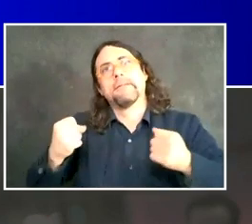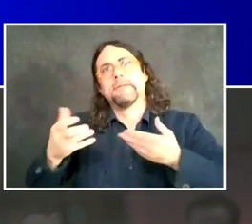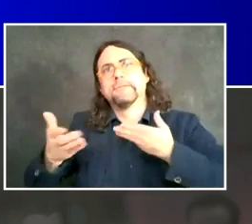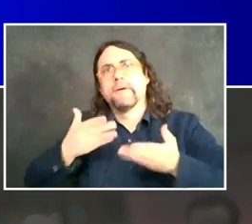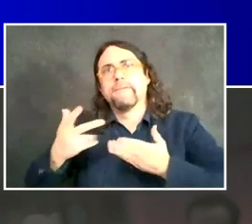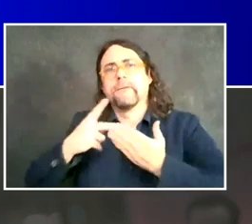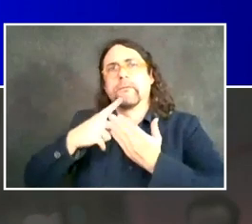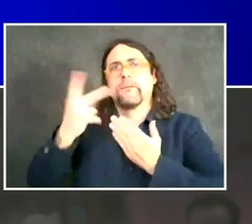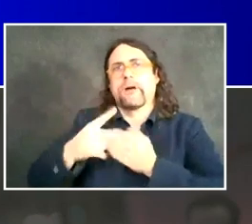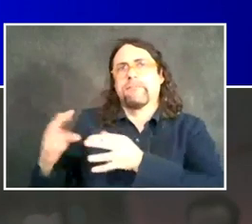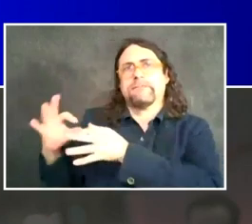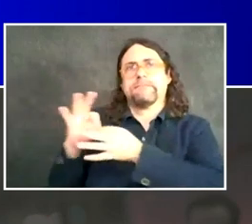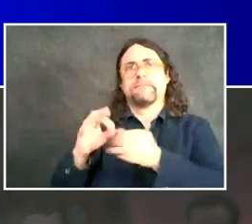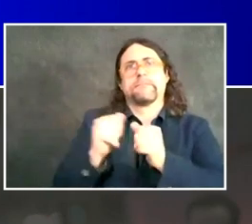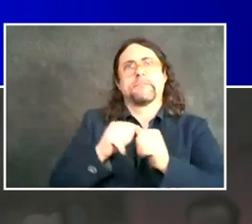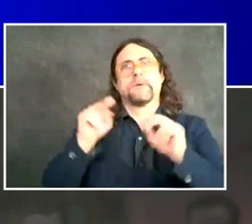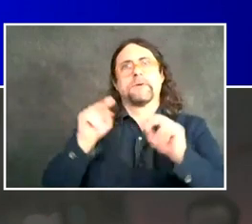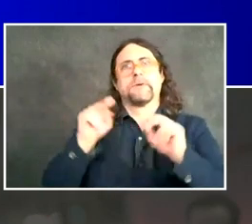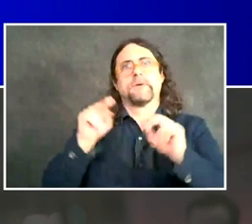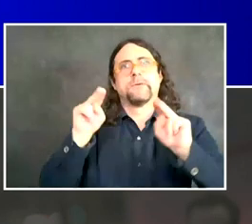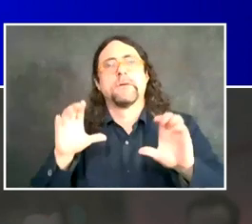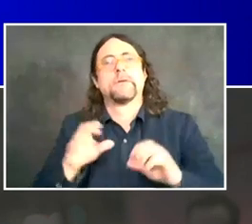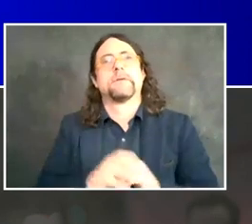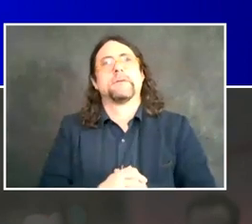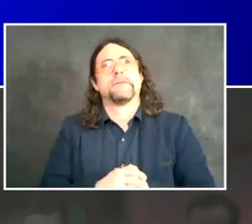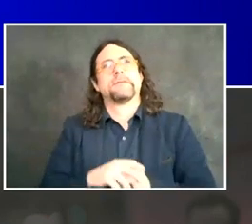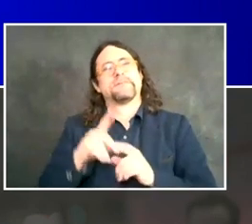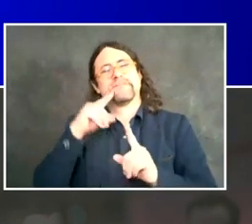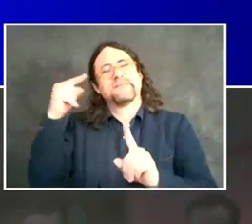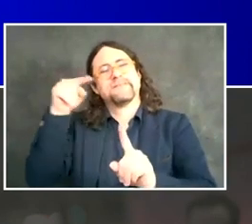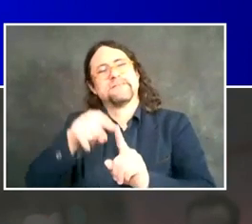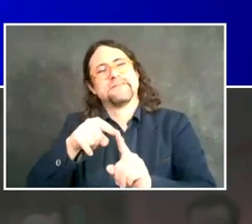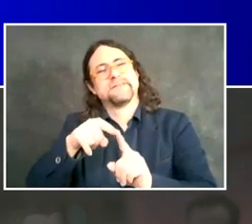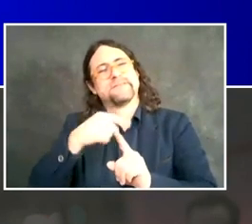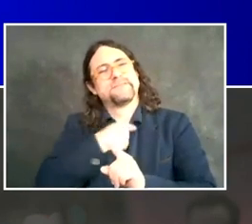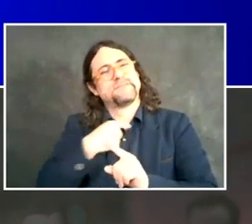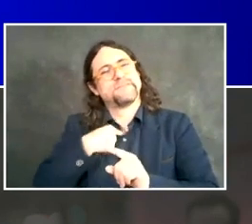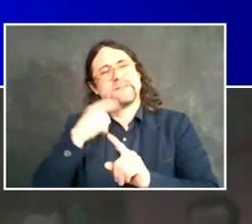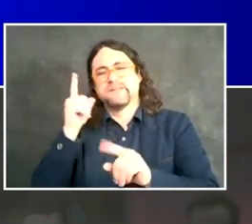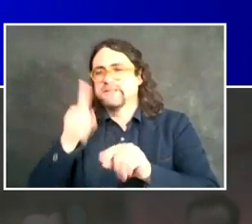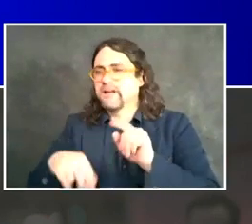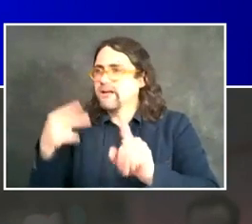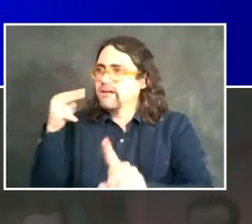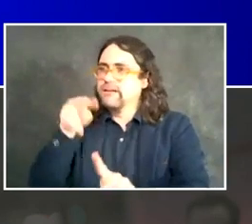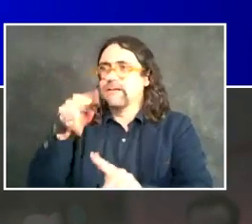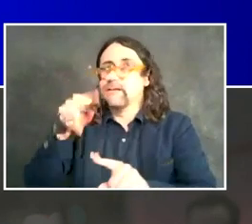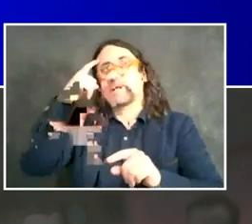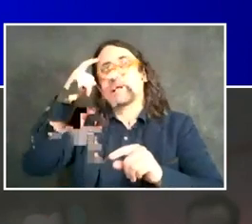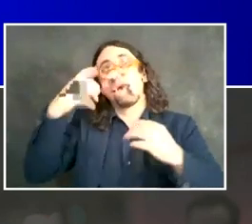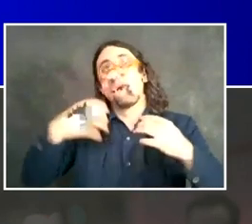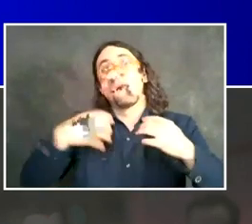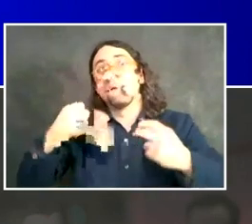ASK FOR HELP AND HOW HELP NEEDS